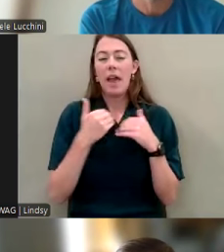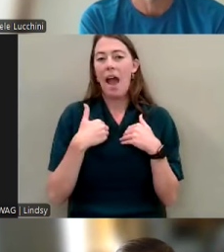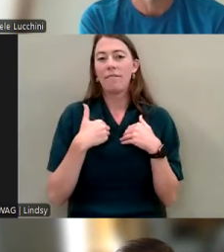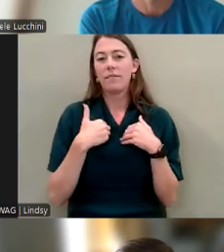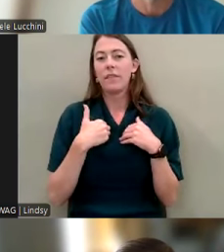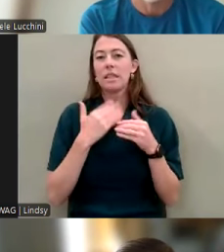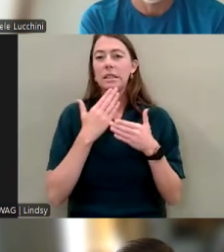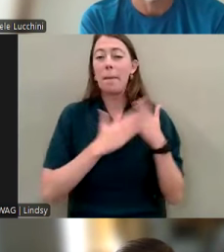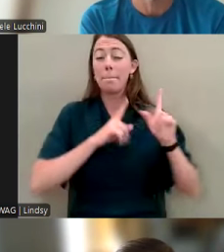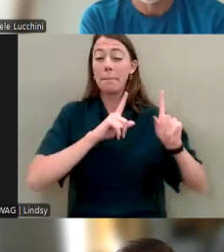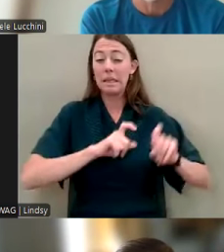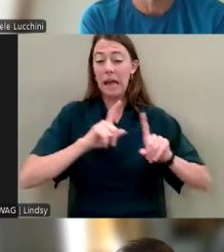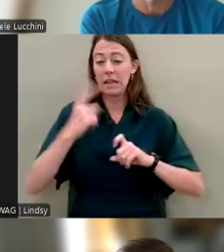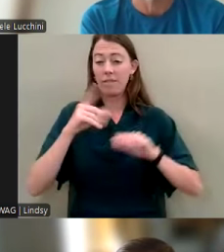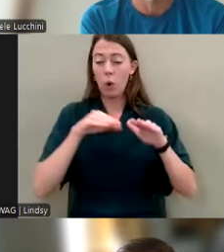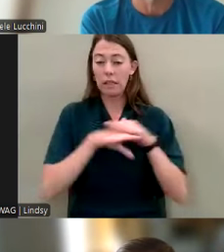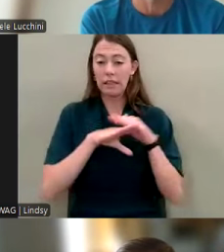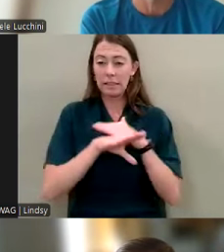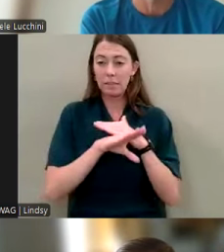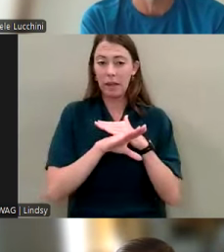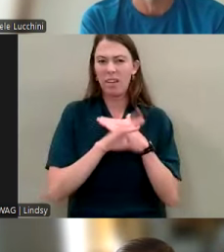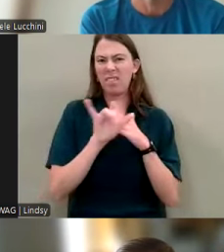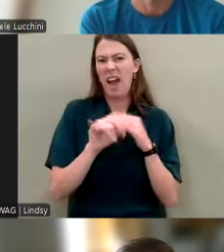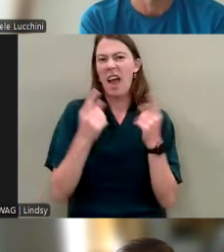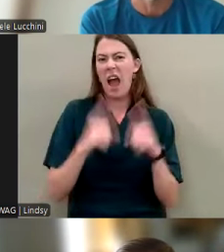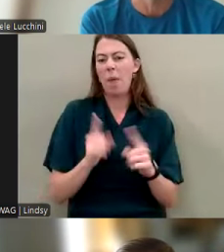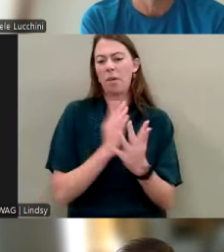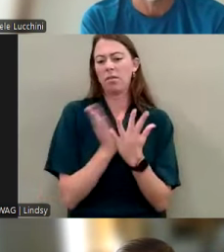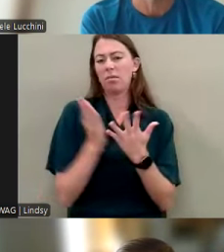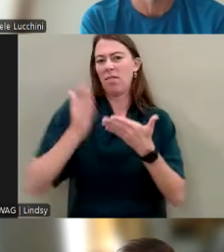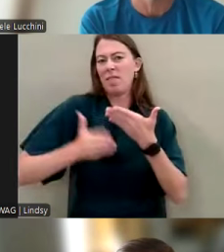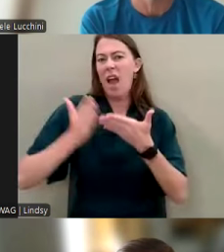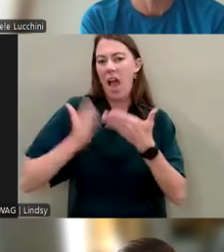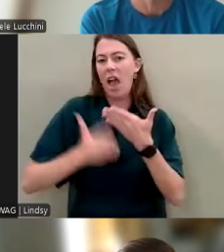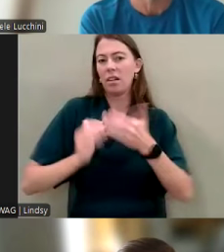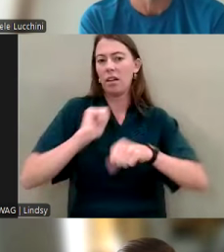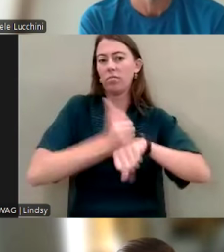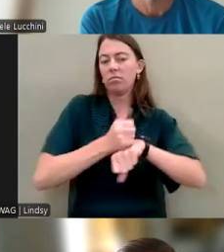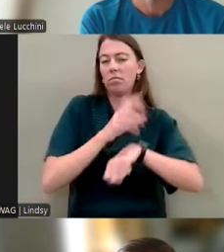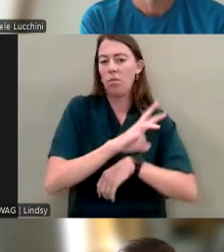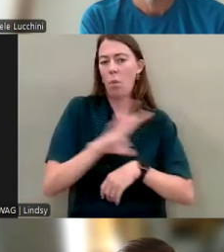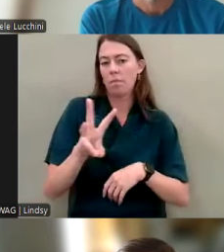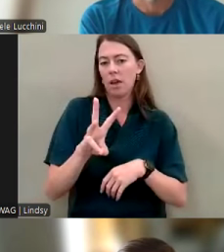something that happens at the end of your implementation, at the end of your build.